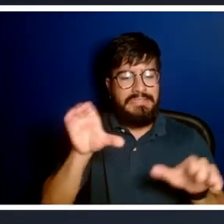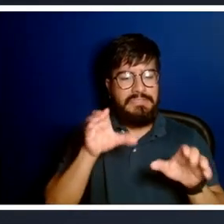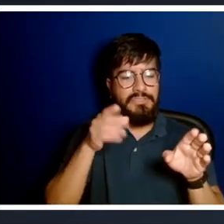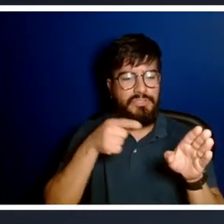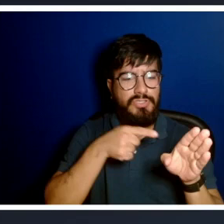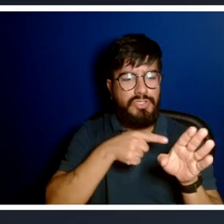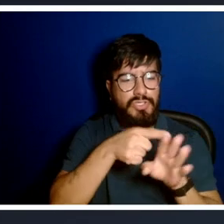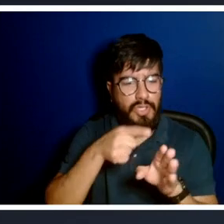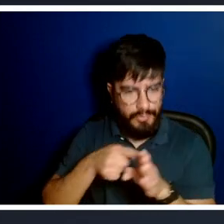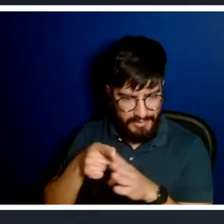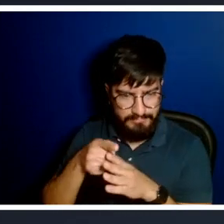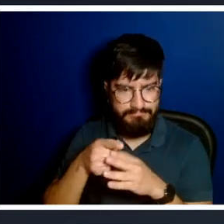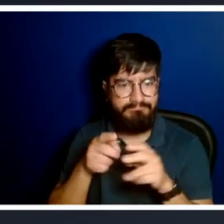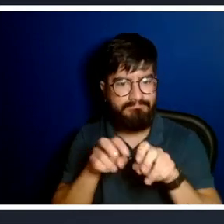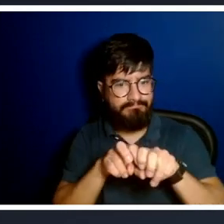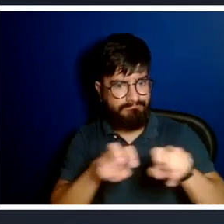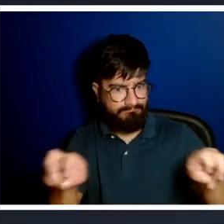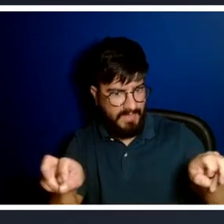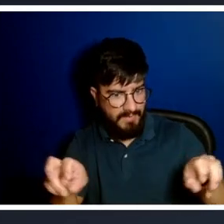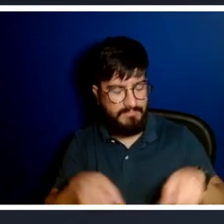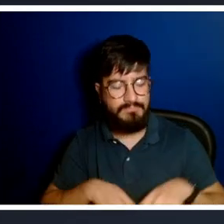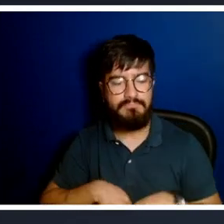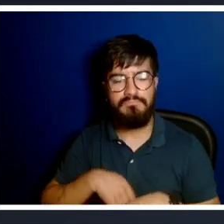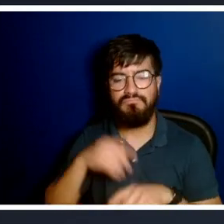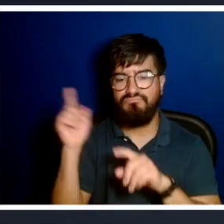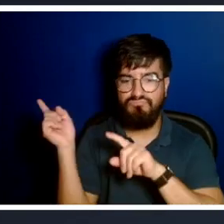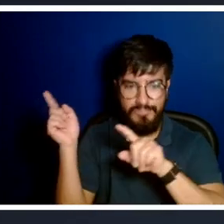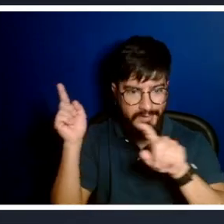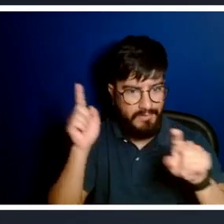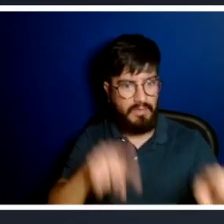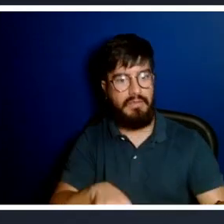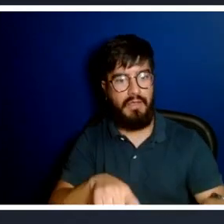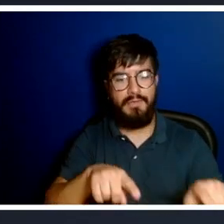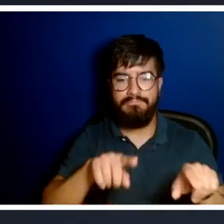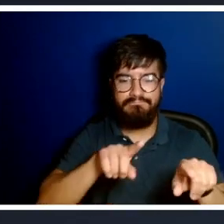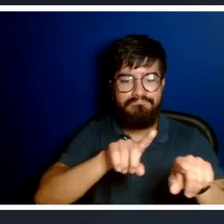Works to talk to the students. And people come from a nonprofit in the city that's